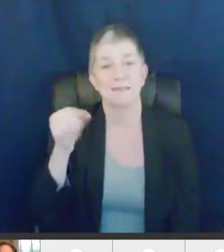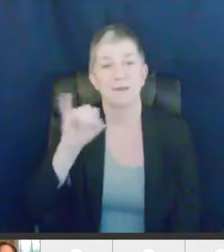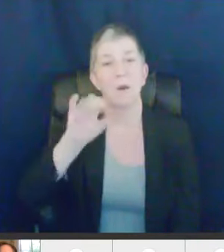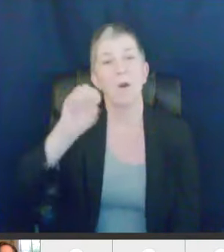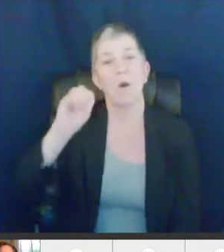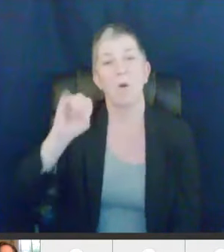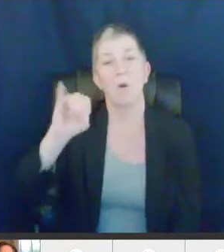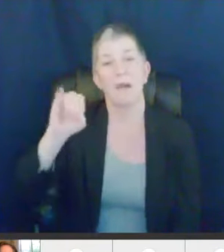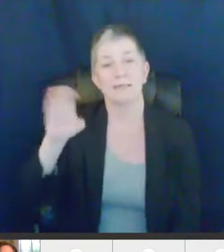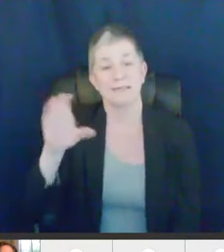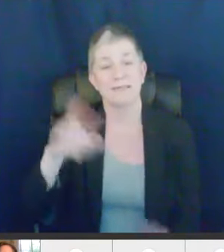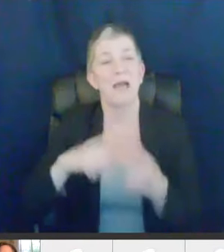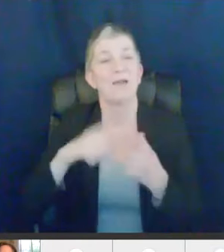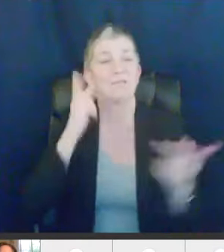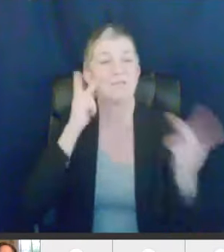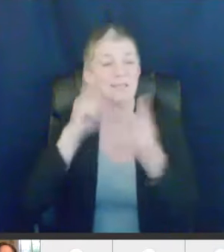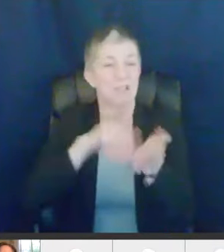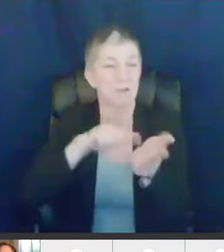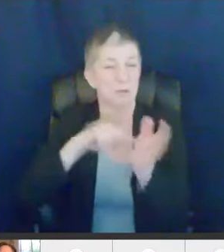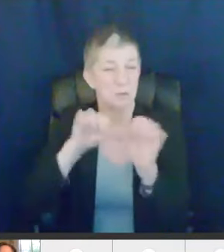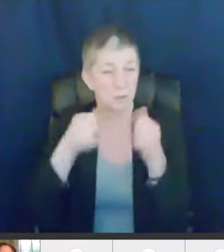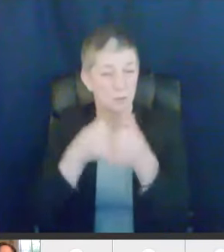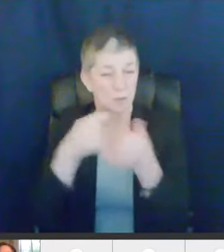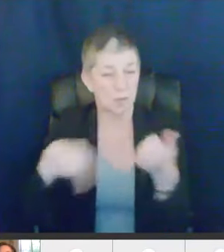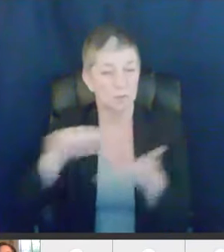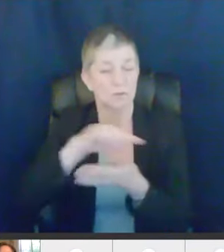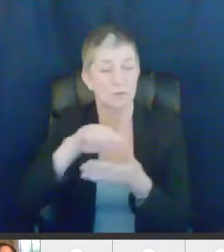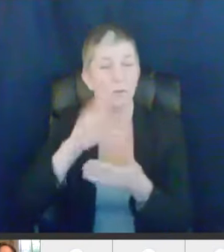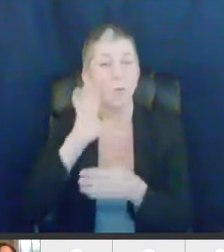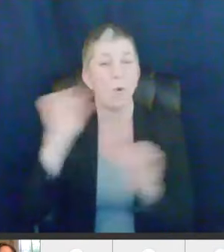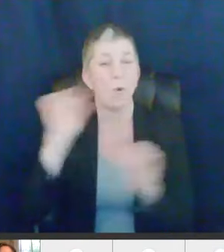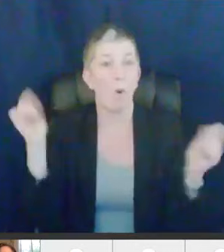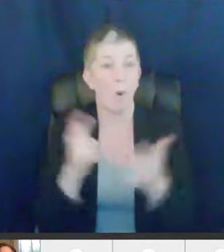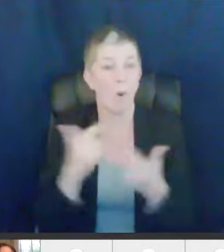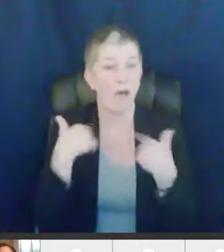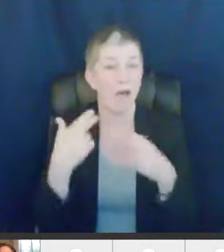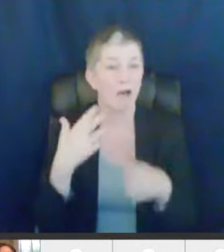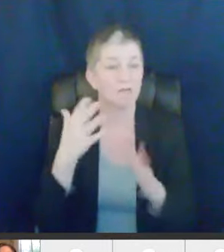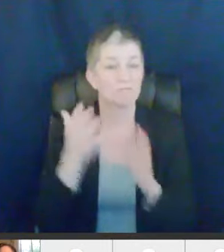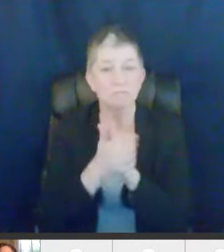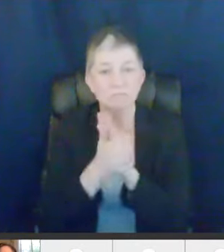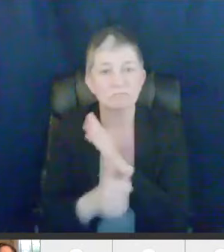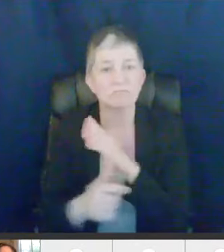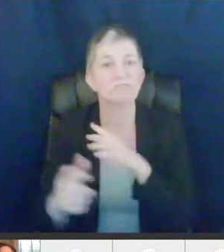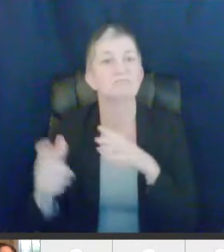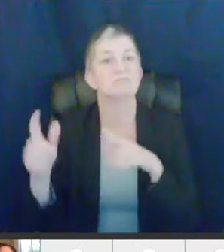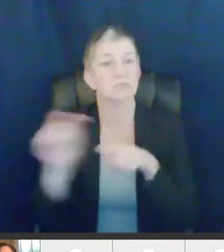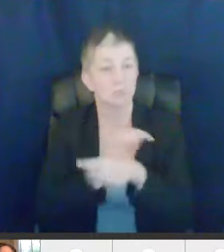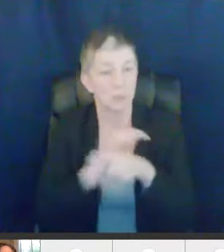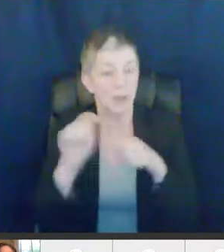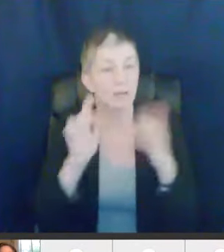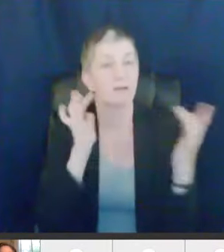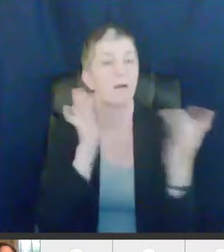Services will all employ highly trained and skilled contact tracers to help stop